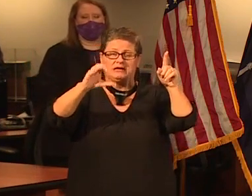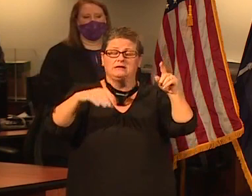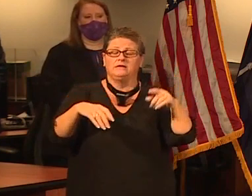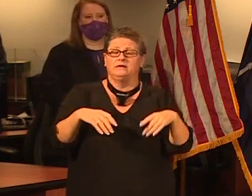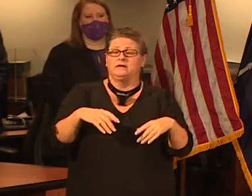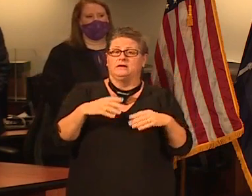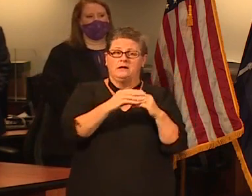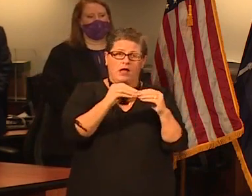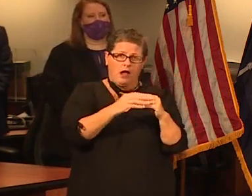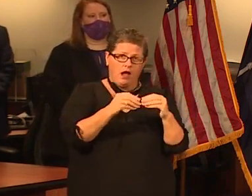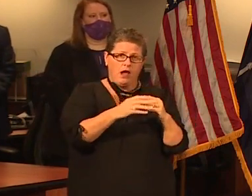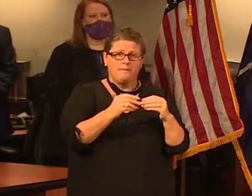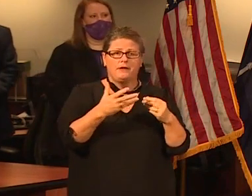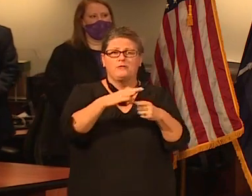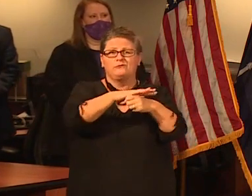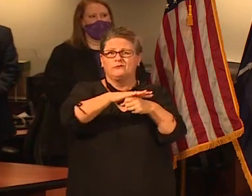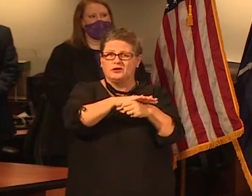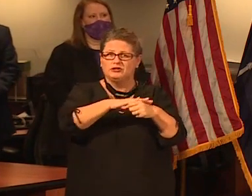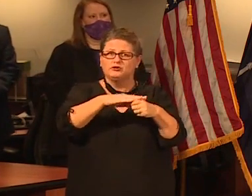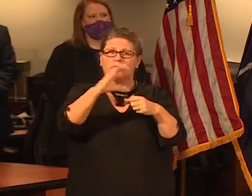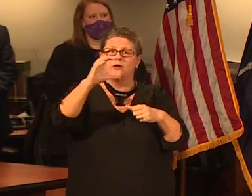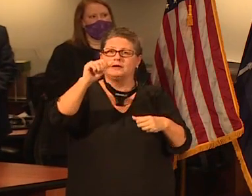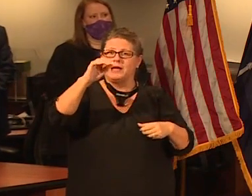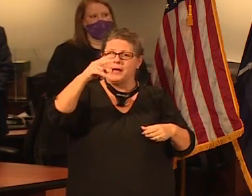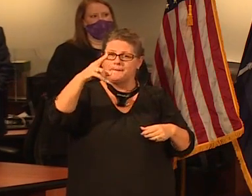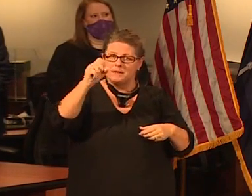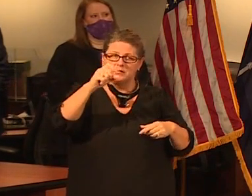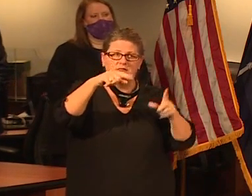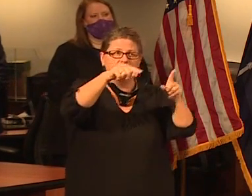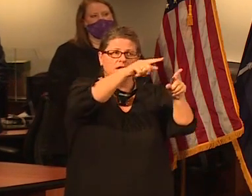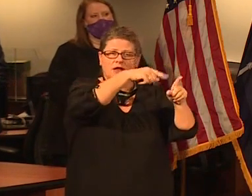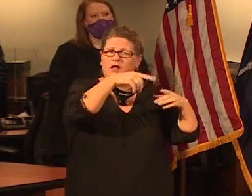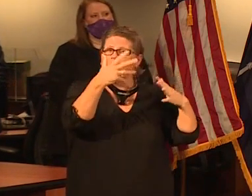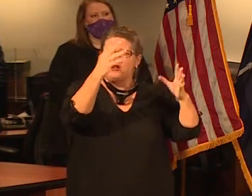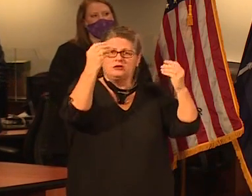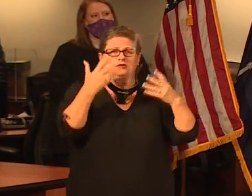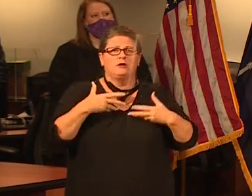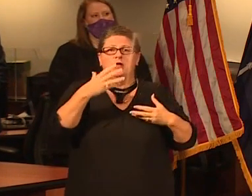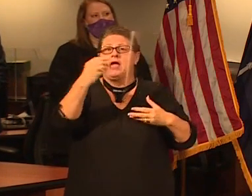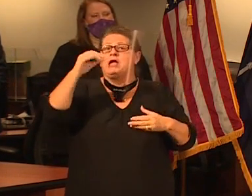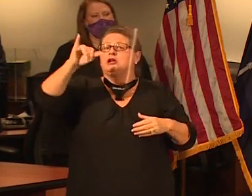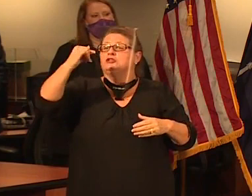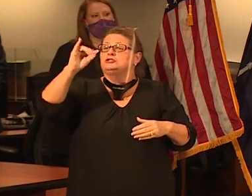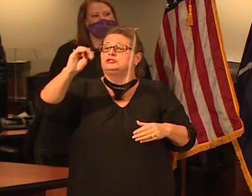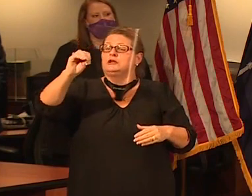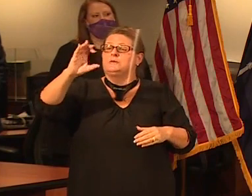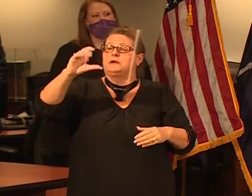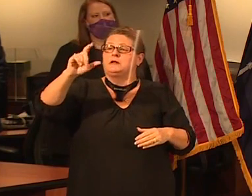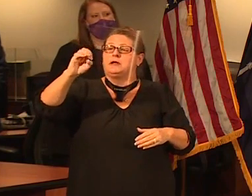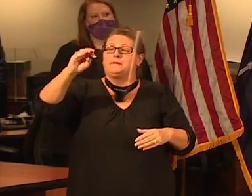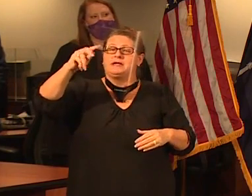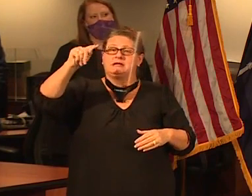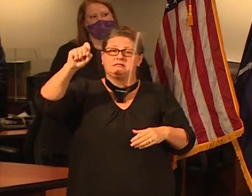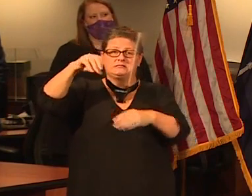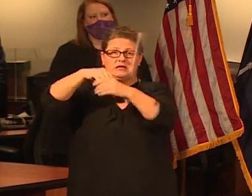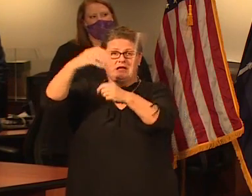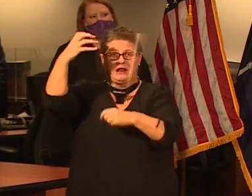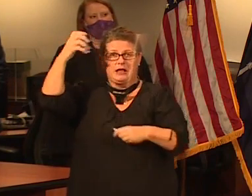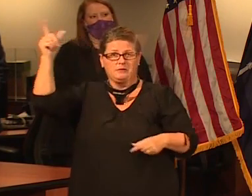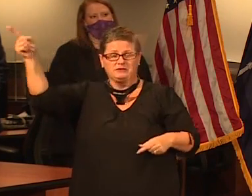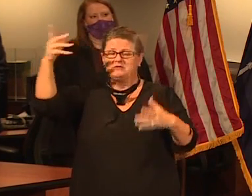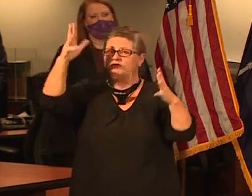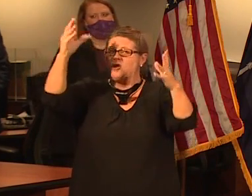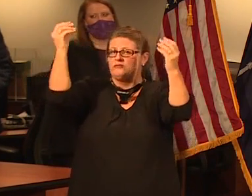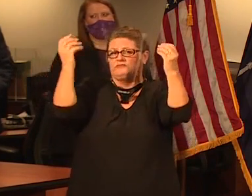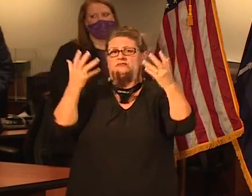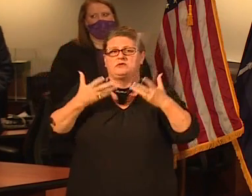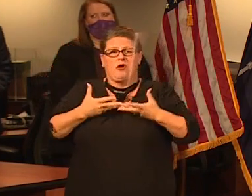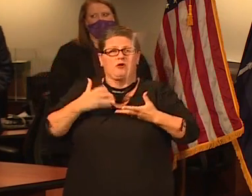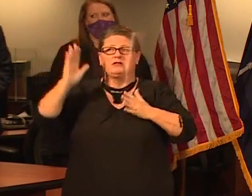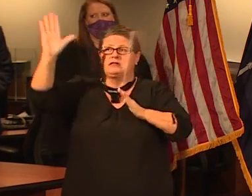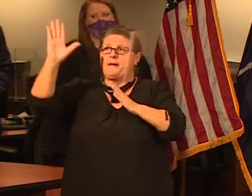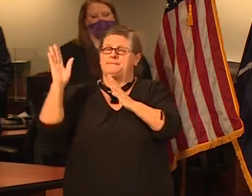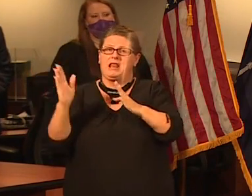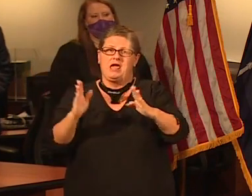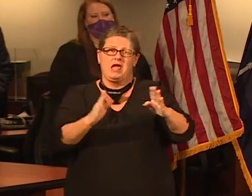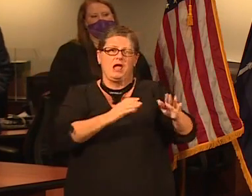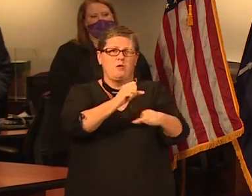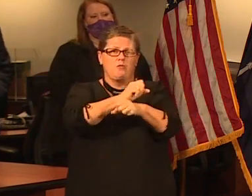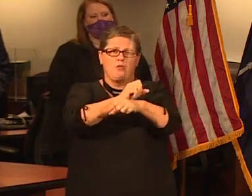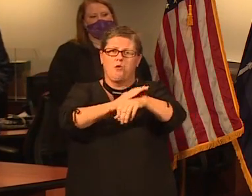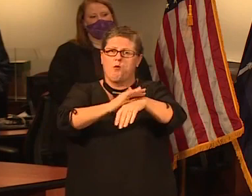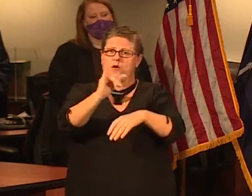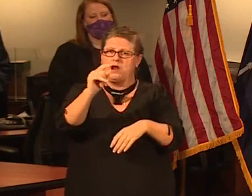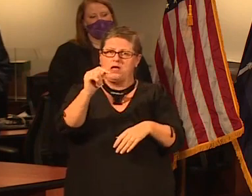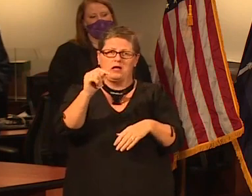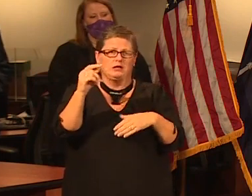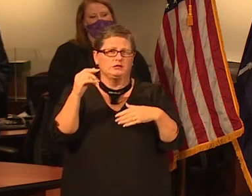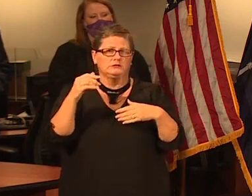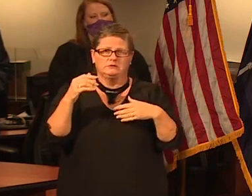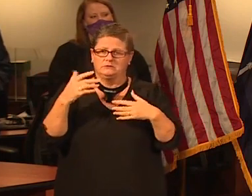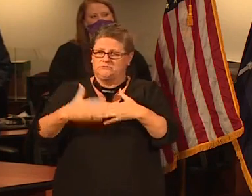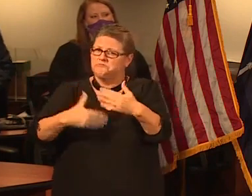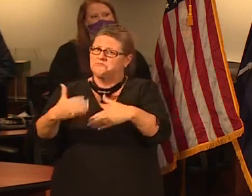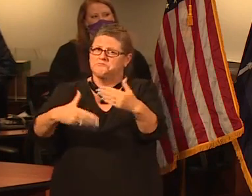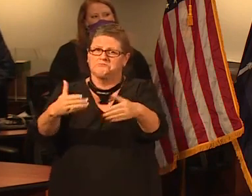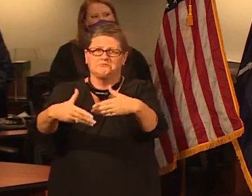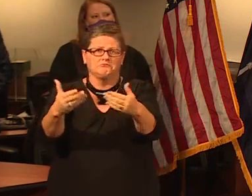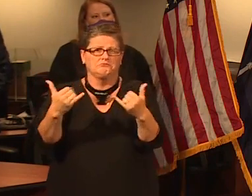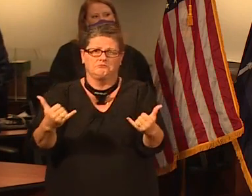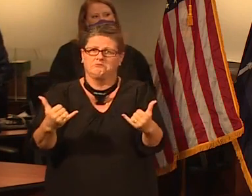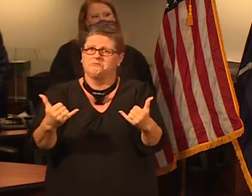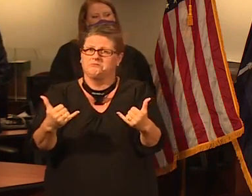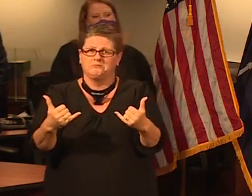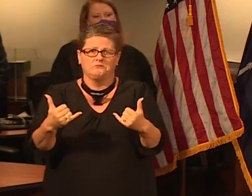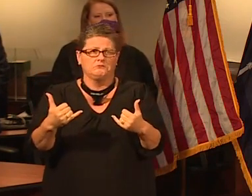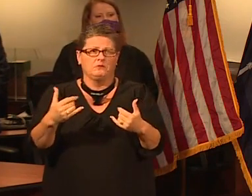THE UNIVERSITY OF SOUTH CAROLINA AND COLUMBIA AS WELL, THE REGION CAMPUSES AND CLEMSON, AND OTHERS ARE WORKING HARD ON THEIR PLANS, WHERE I ENCOURAGED THEM TO